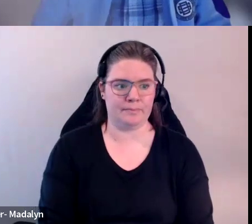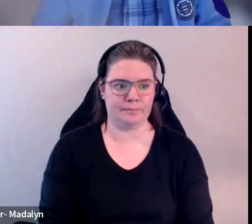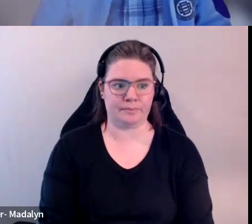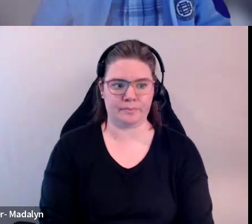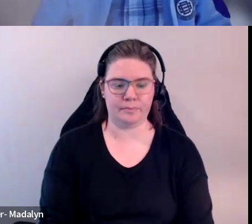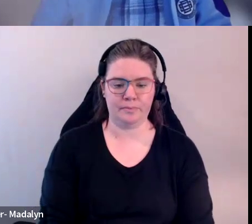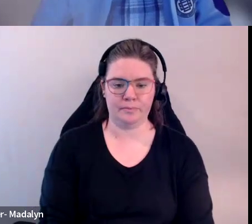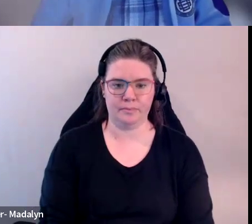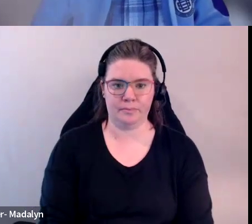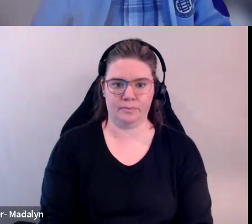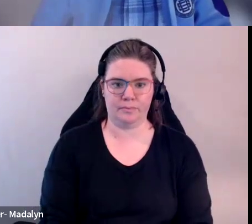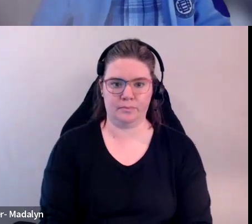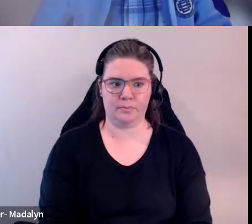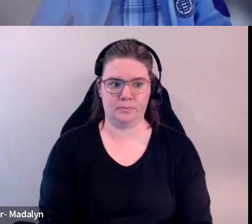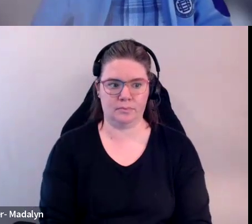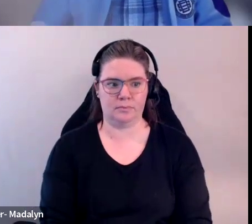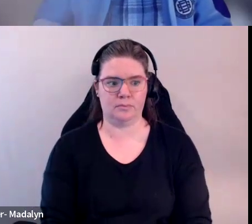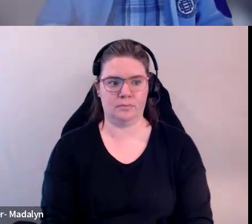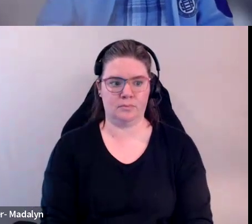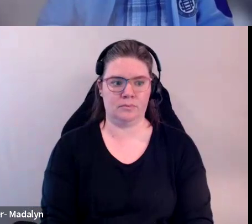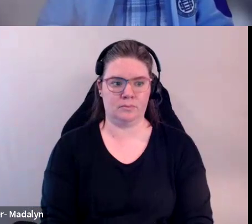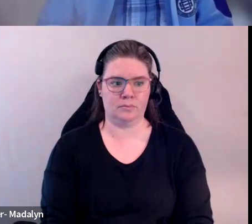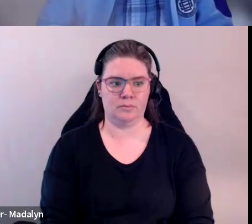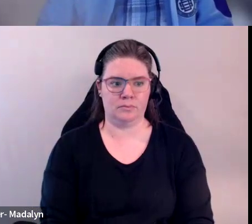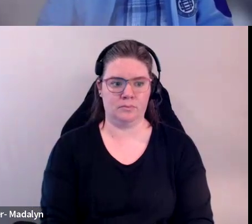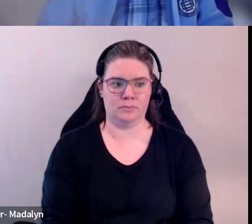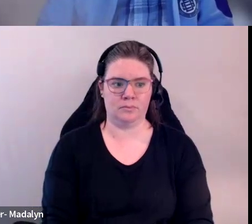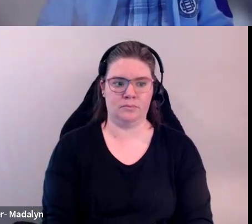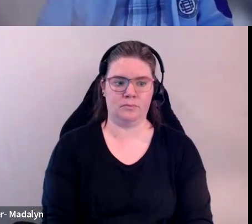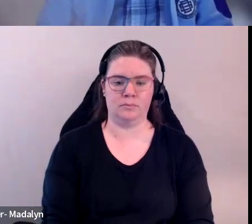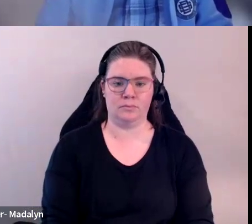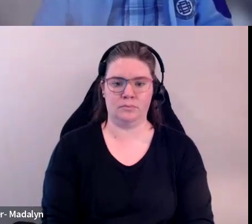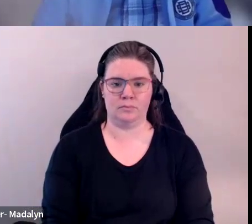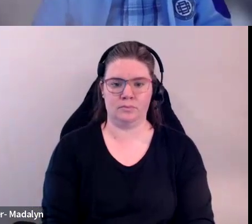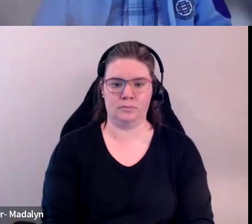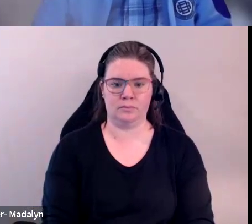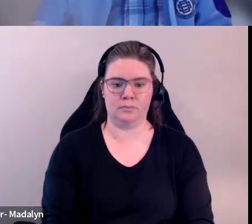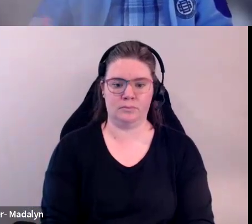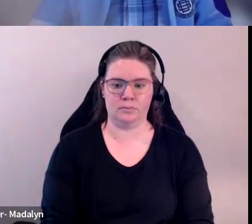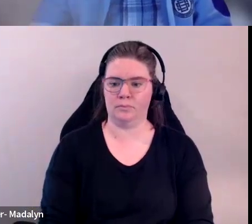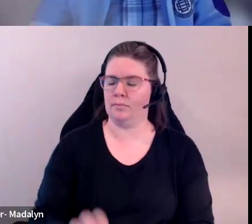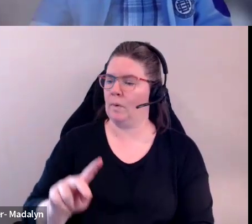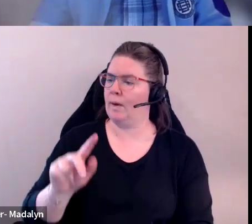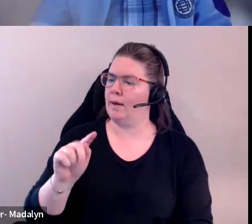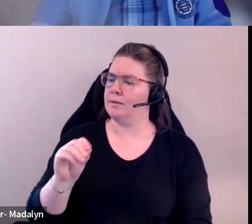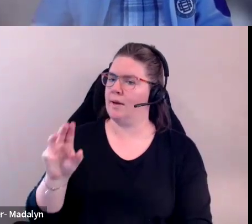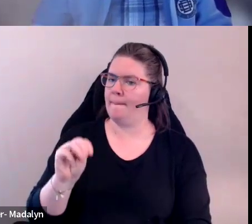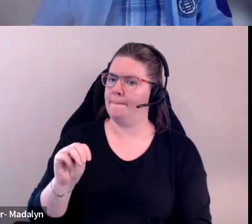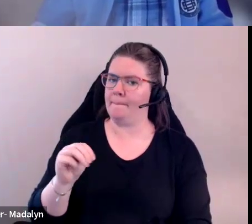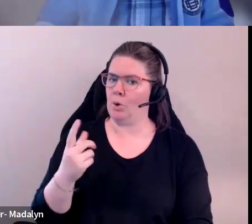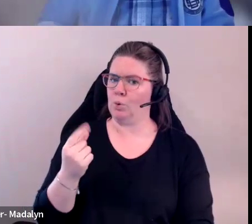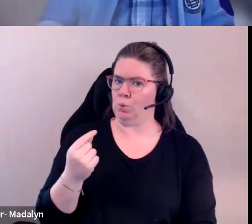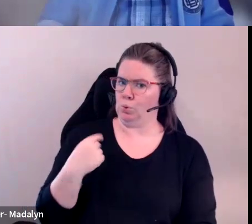Don Dew: So, Tom? Is there a a plan or something we could do as the April Advocacy Committee?